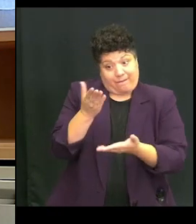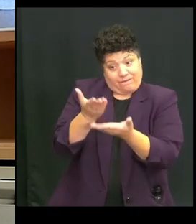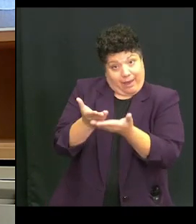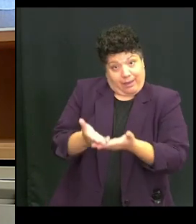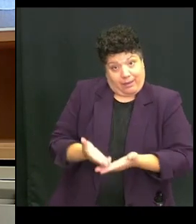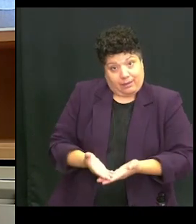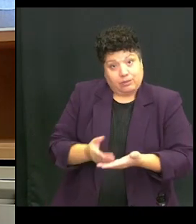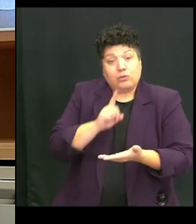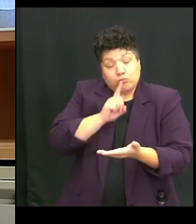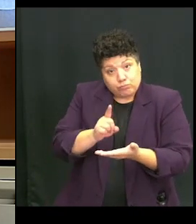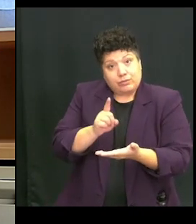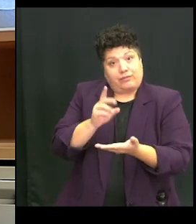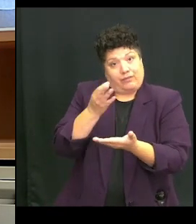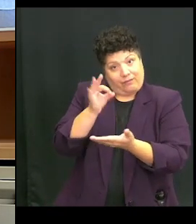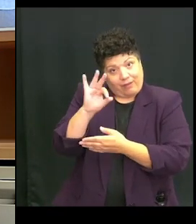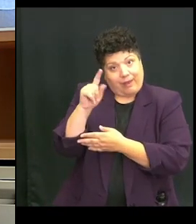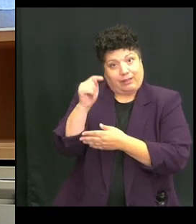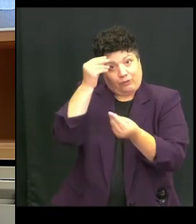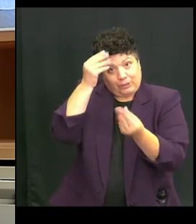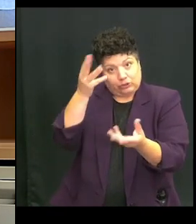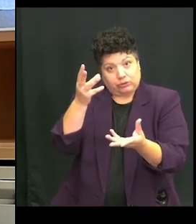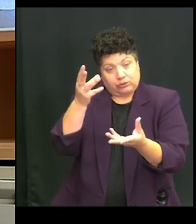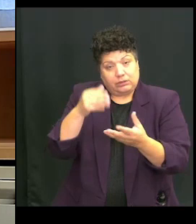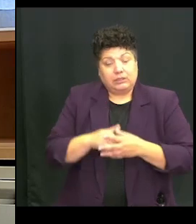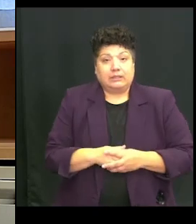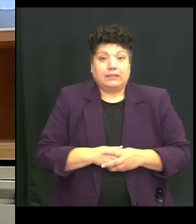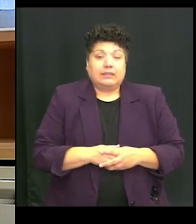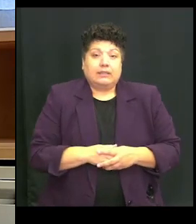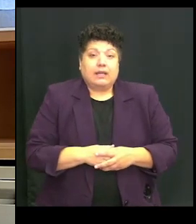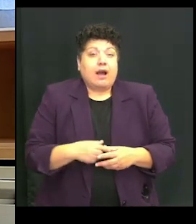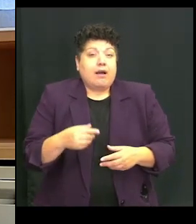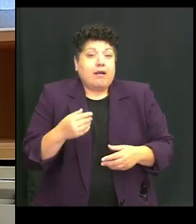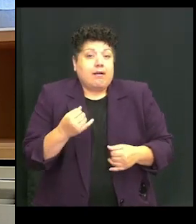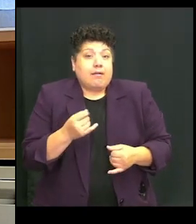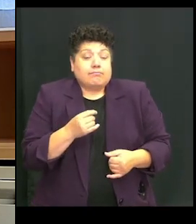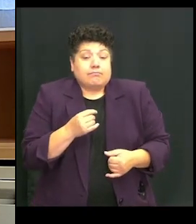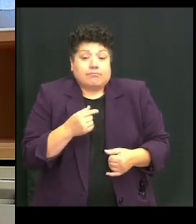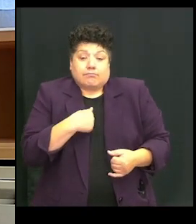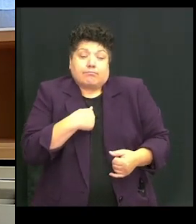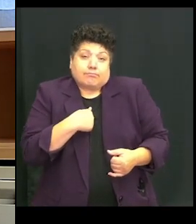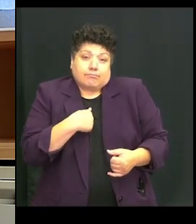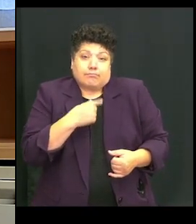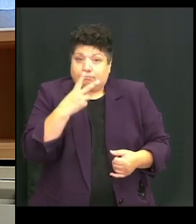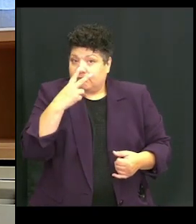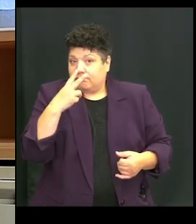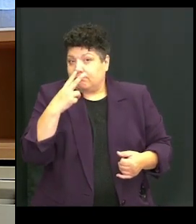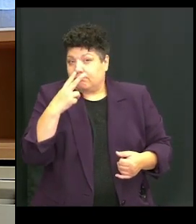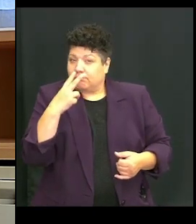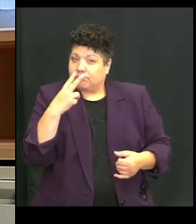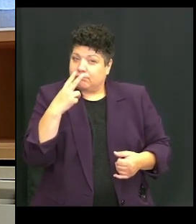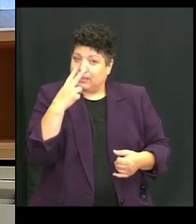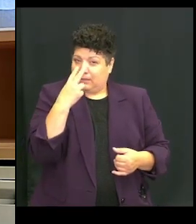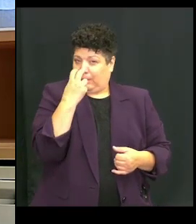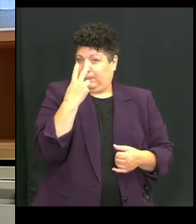Ultimately though, I'm pretty skeptical of the prospects of depolarization.